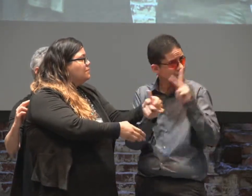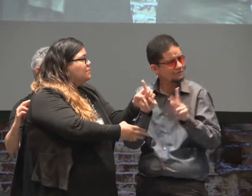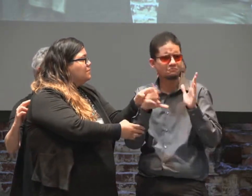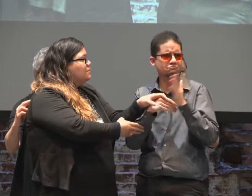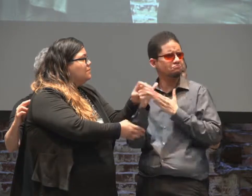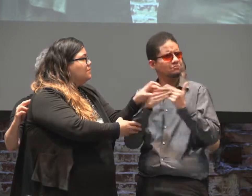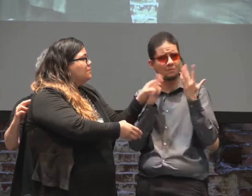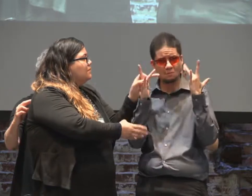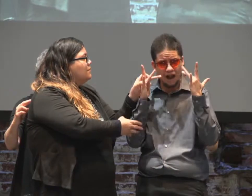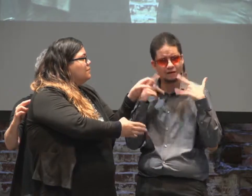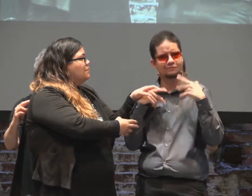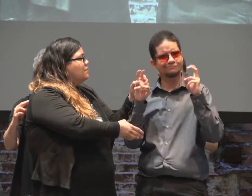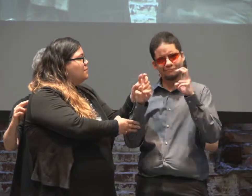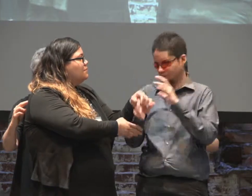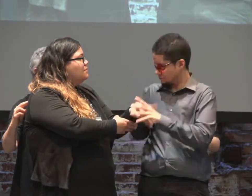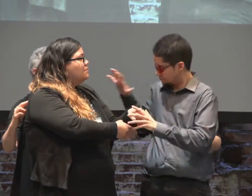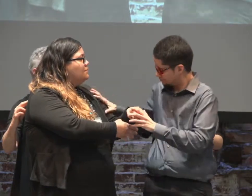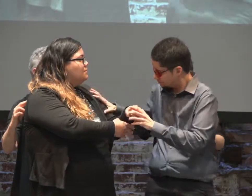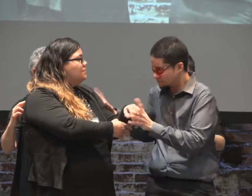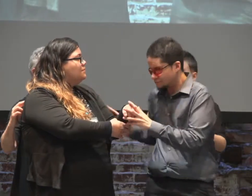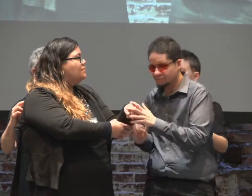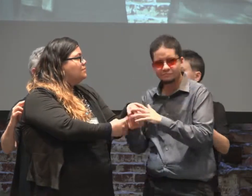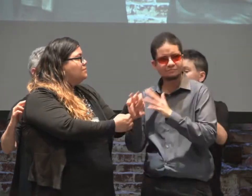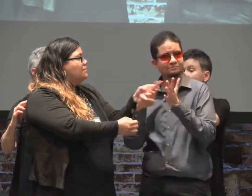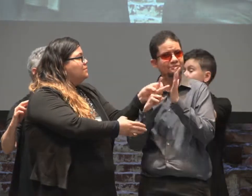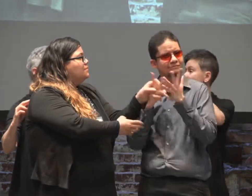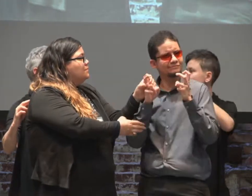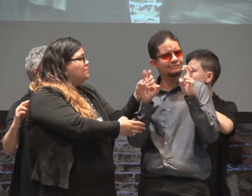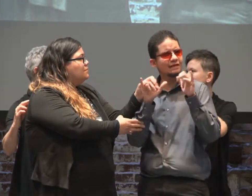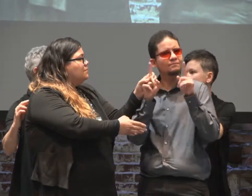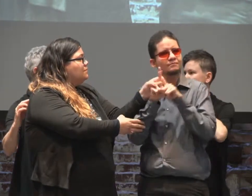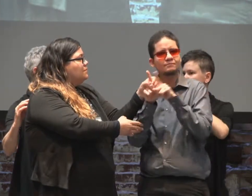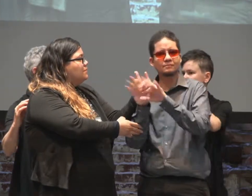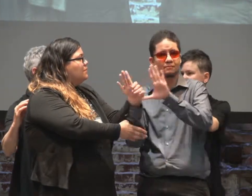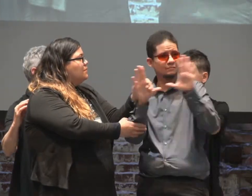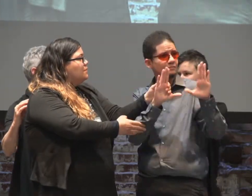please, feel free to intervene, jump right in the middle of my sentence.